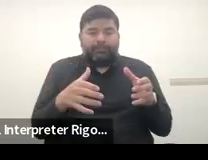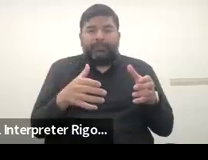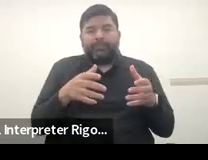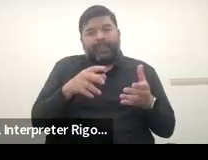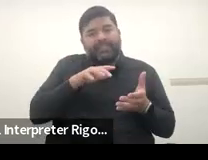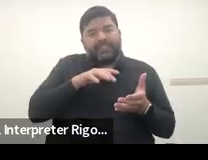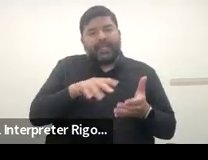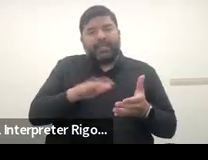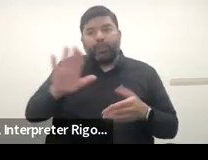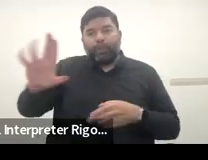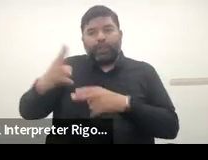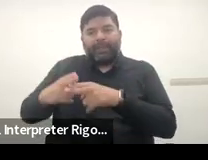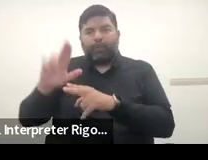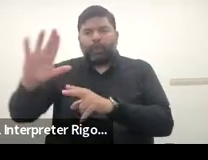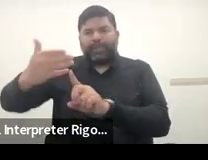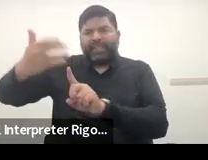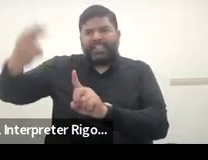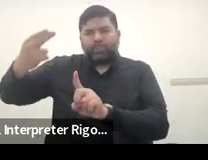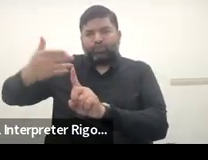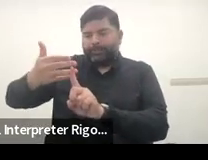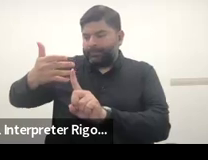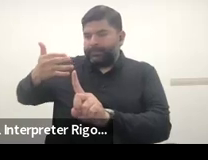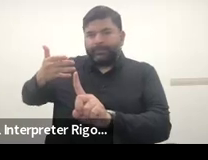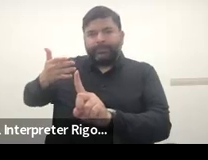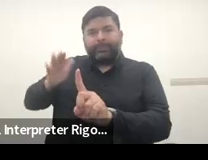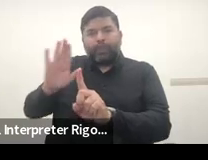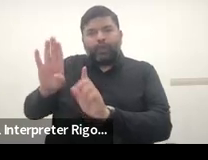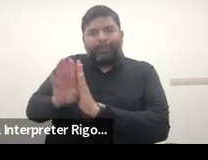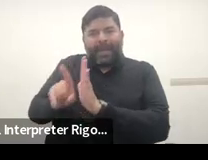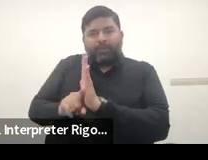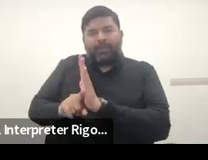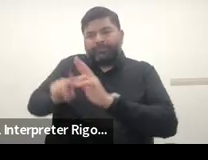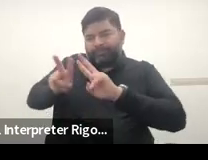and what it means and as well as who Kamala is as a person and they came up with this